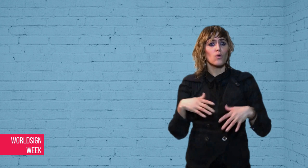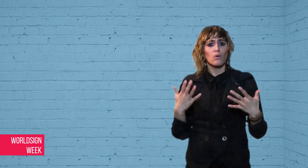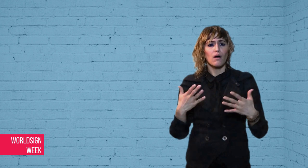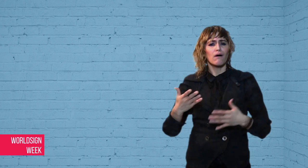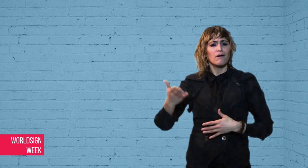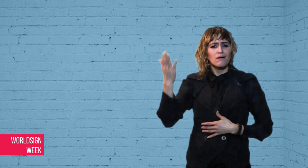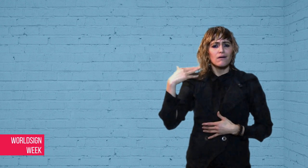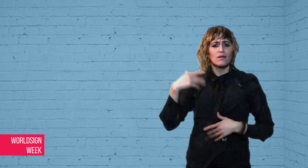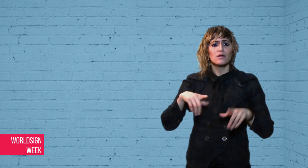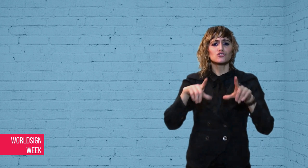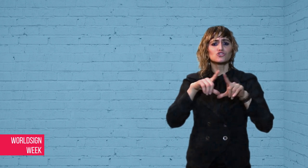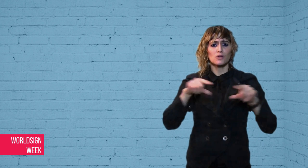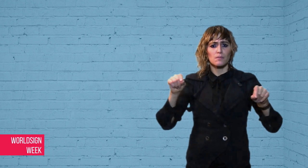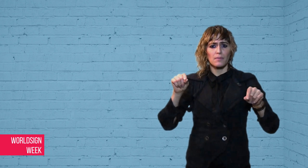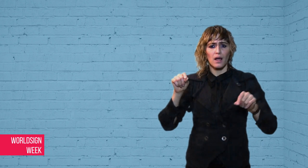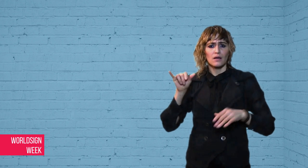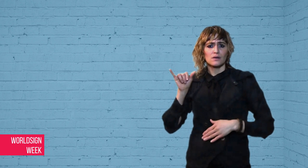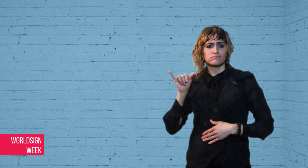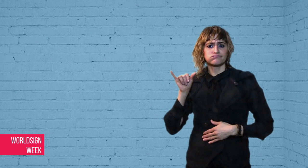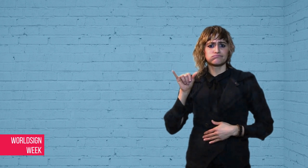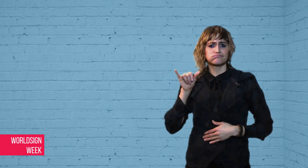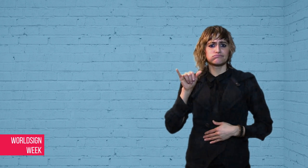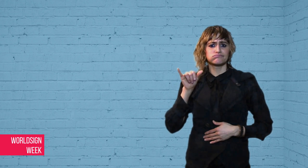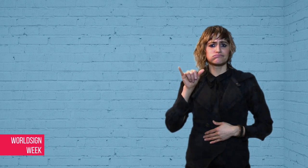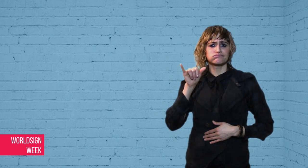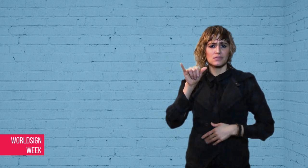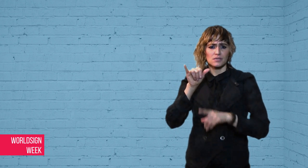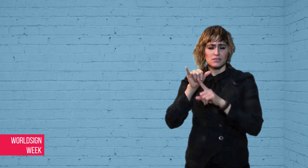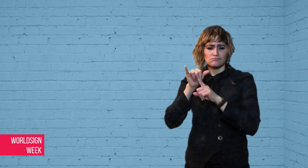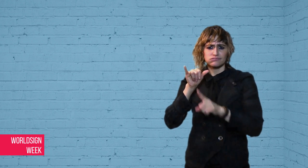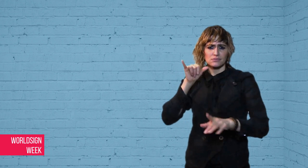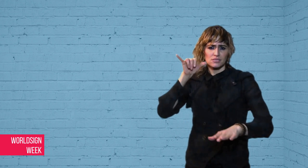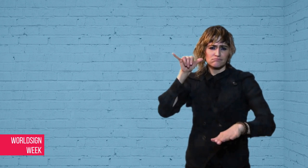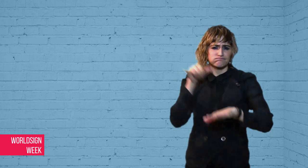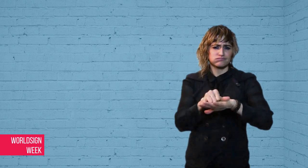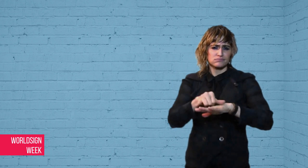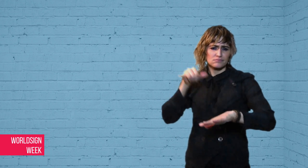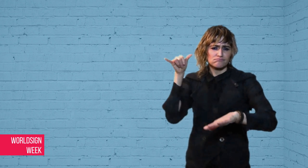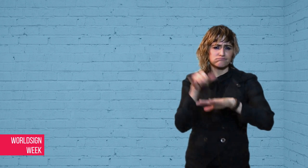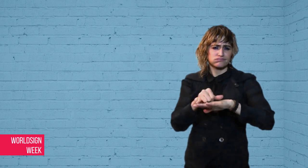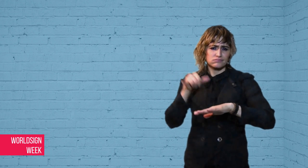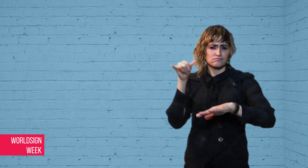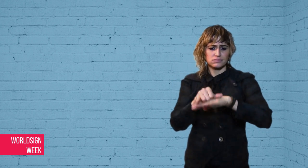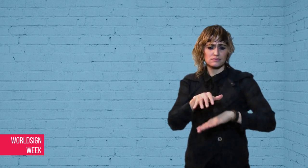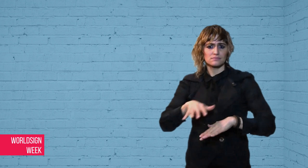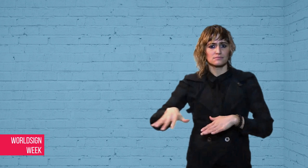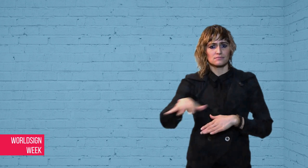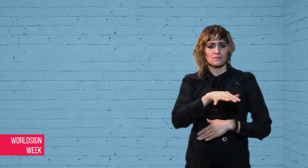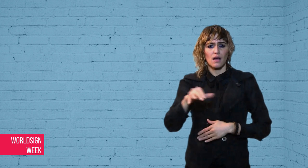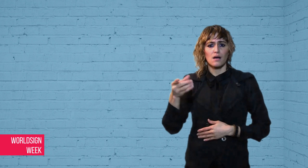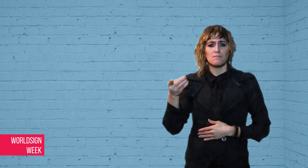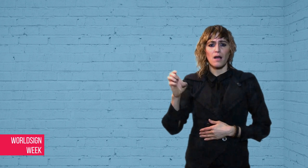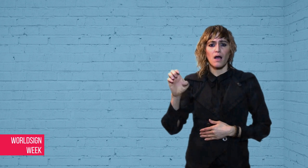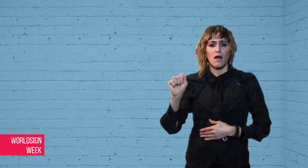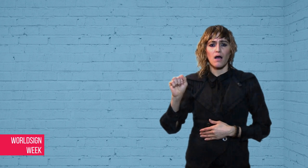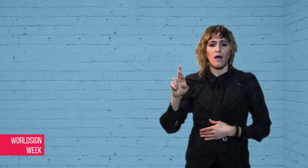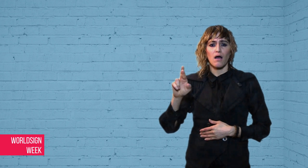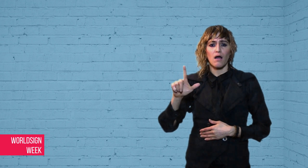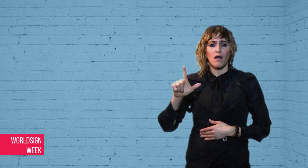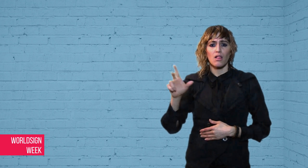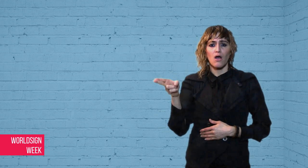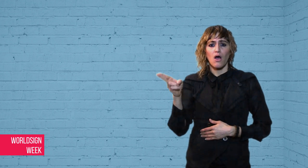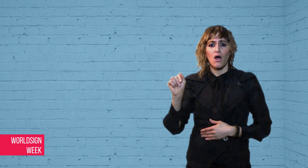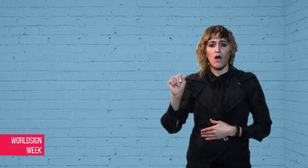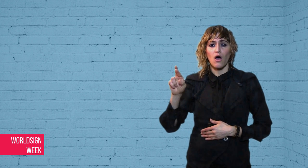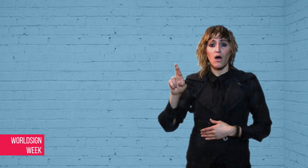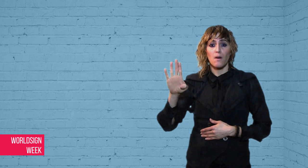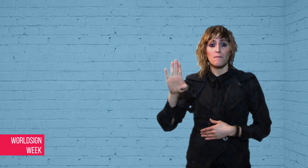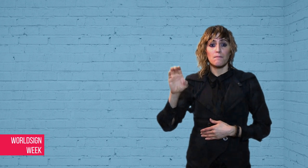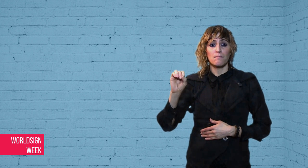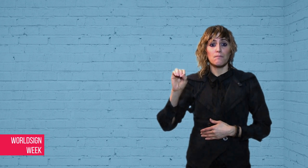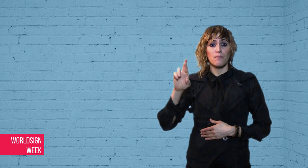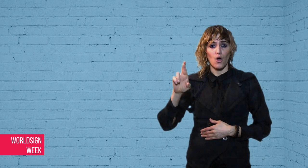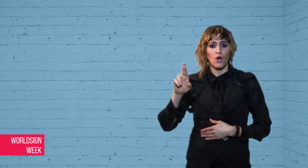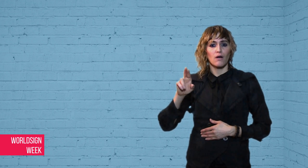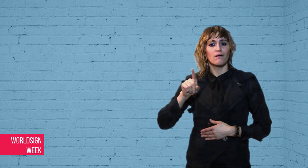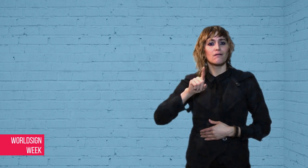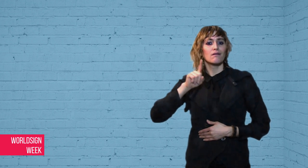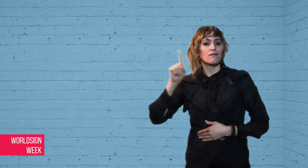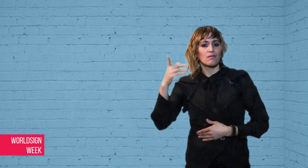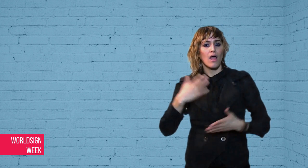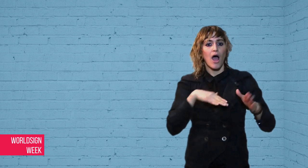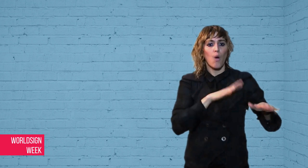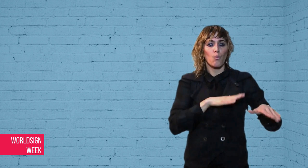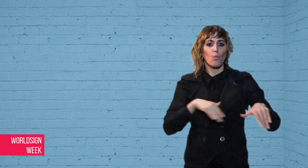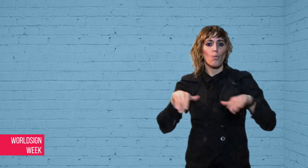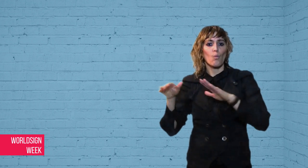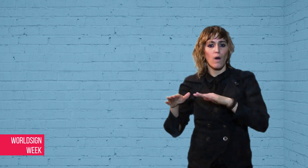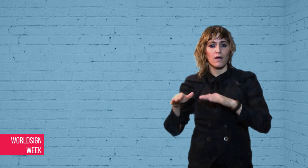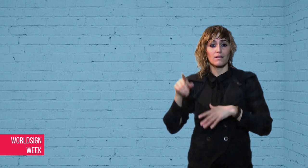surprise attacked Pearl Harbor, Hawaii, United States.